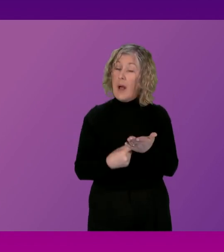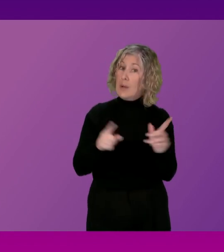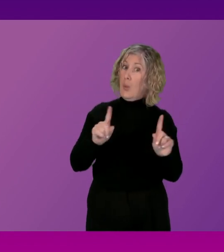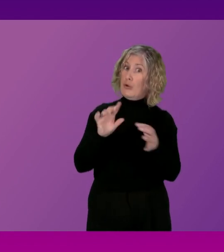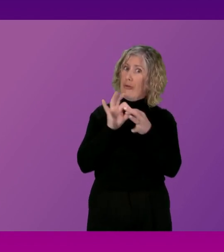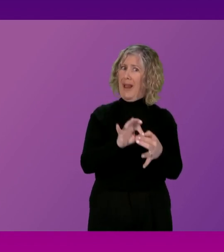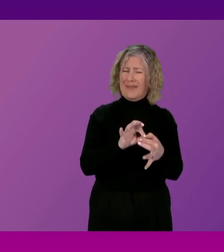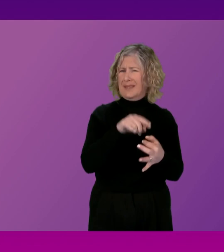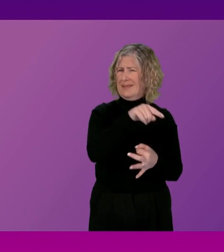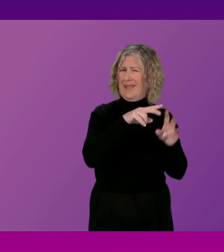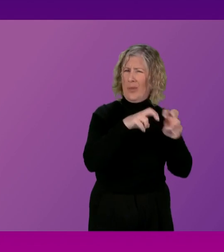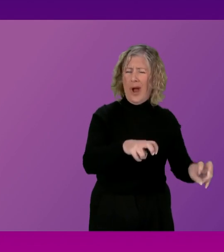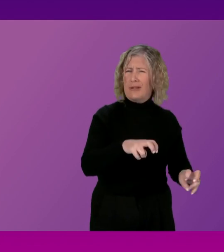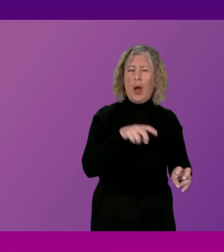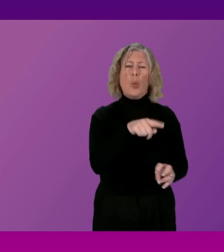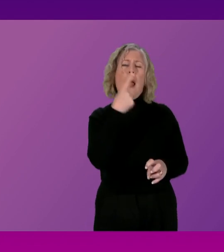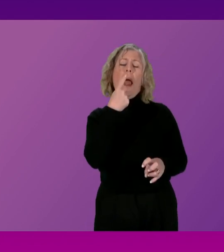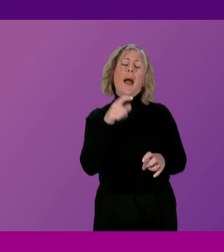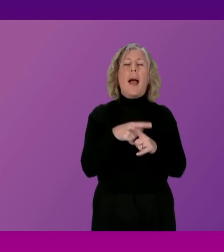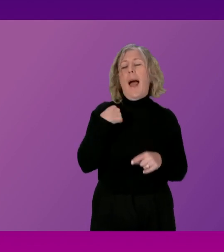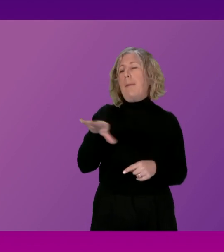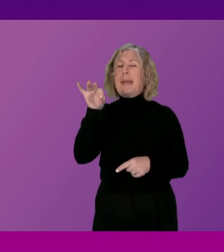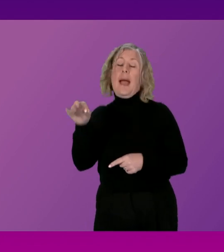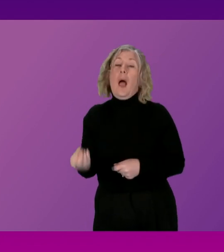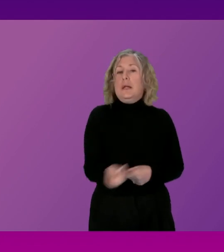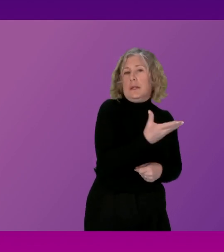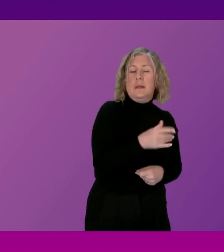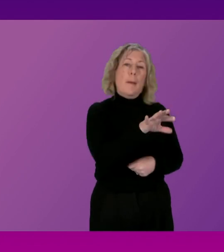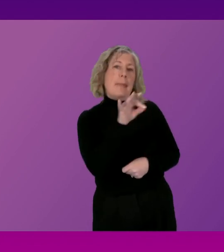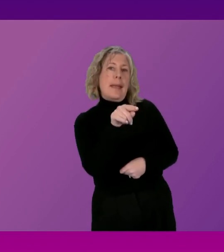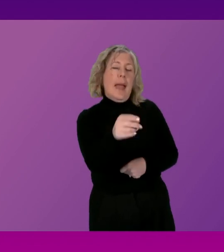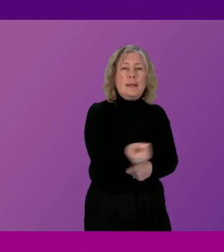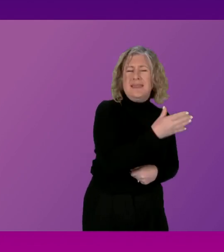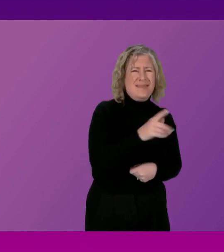to the inquiry and to pick and choose which messages are going to be handed over.